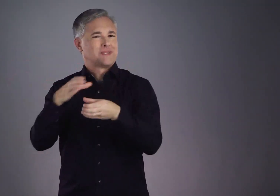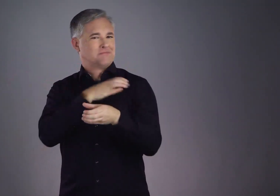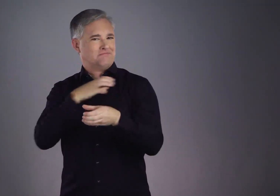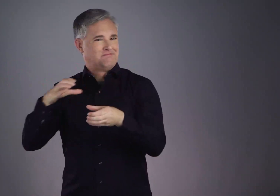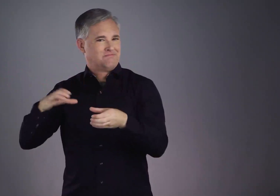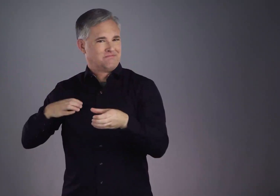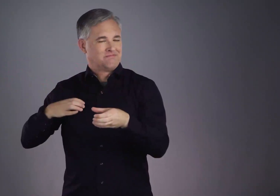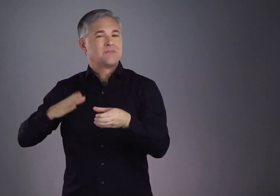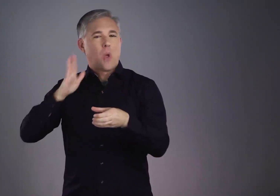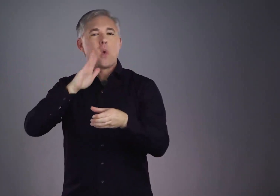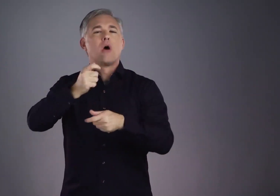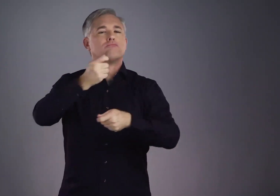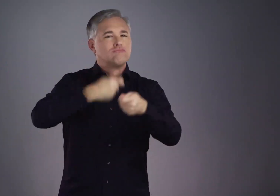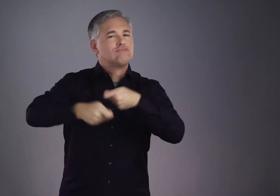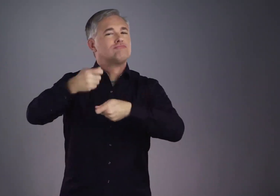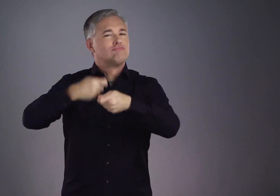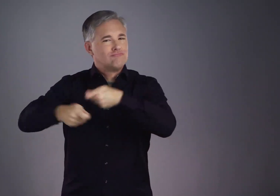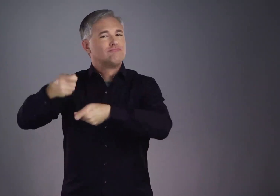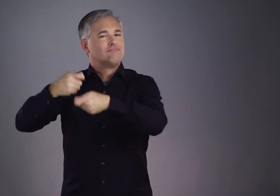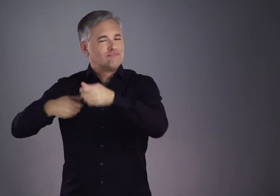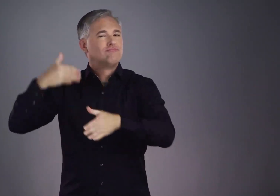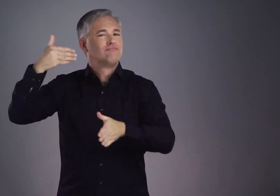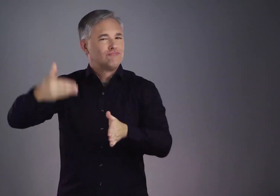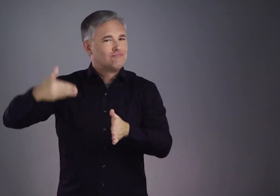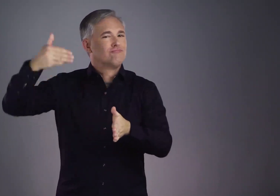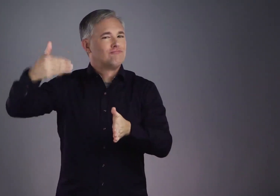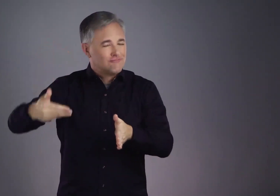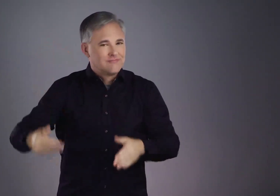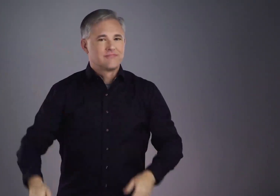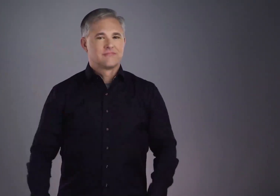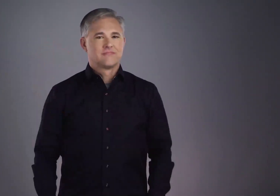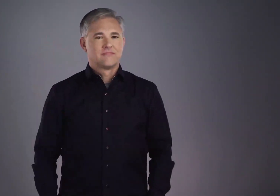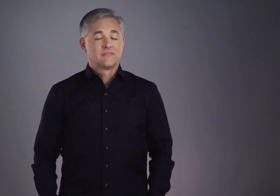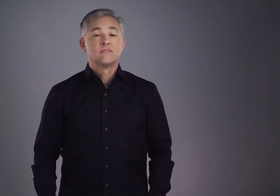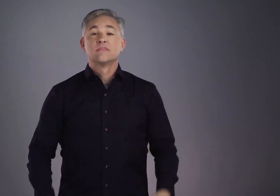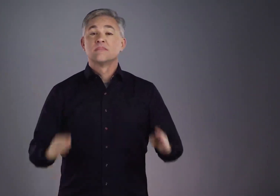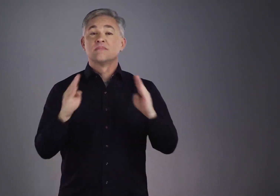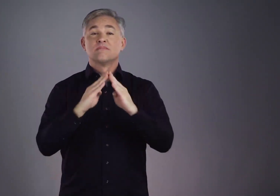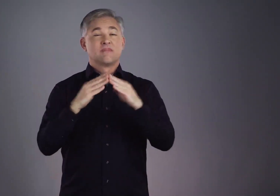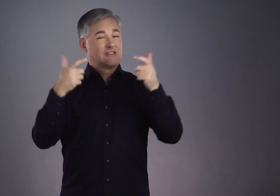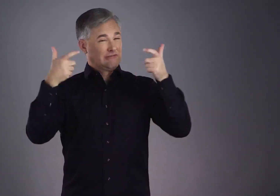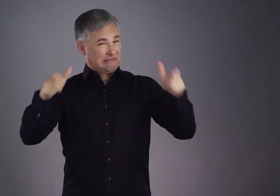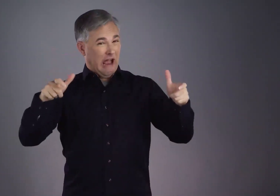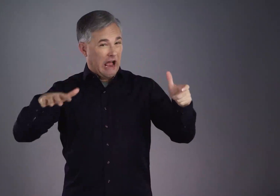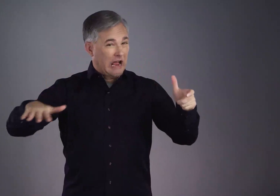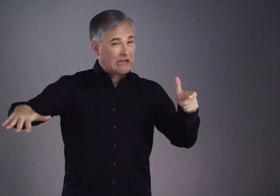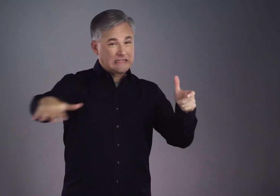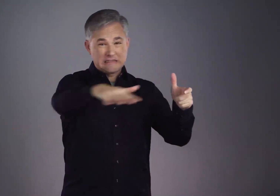The trustees of the General Service Board are, in effect, our A.A. General Service Committee.